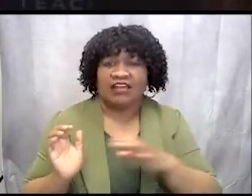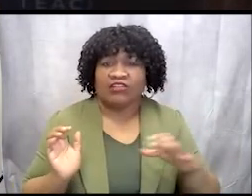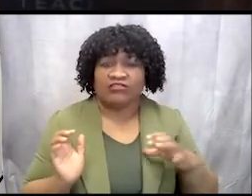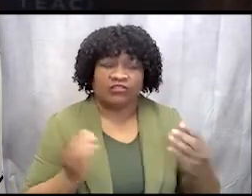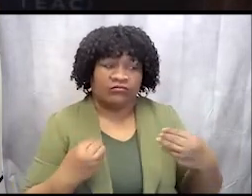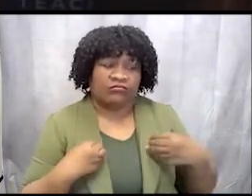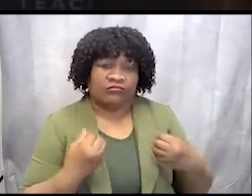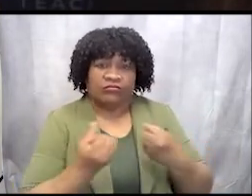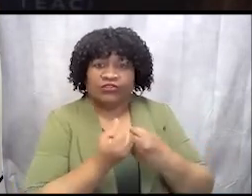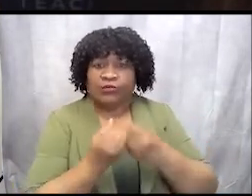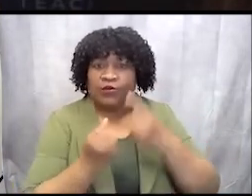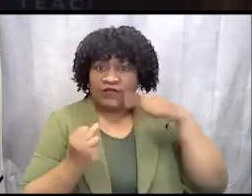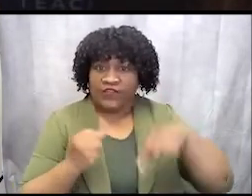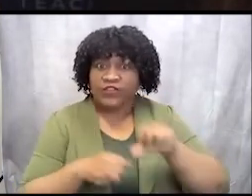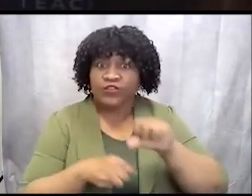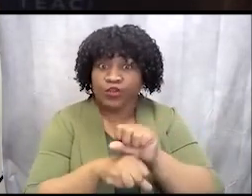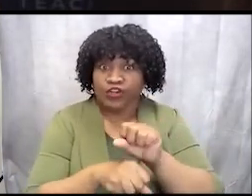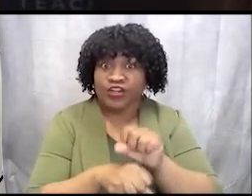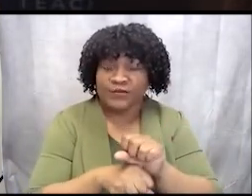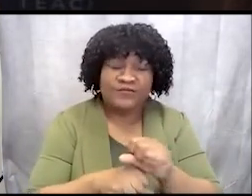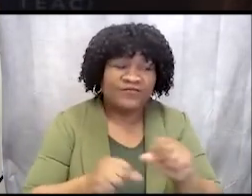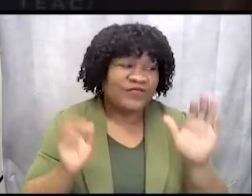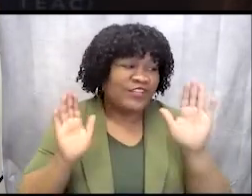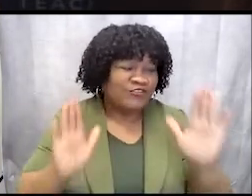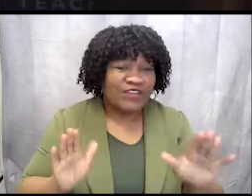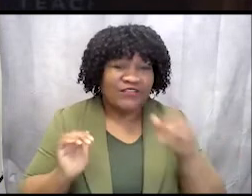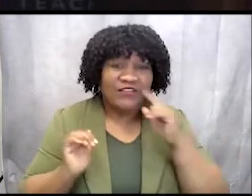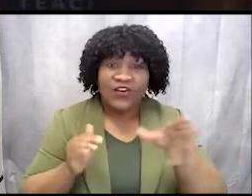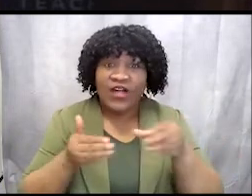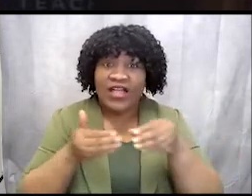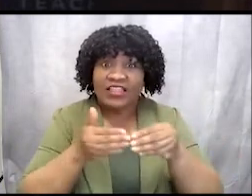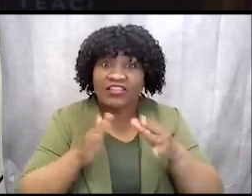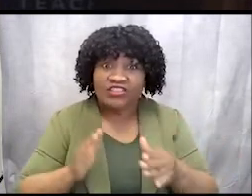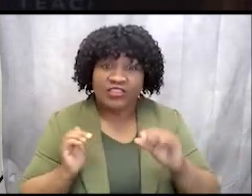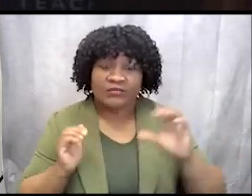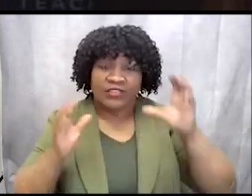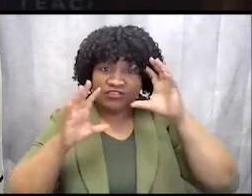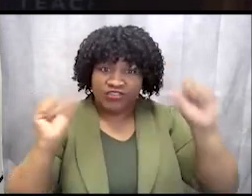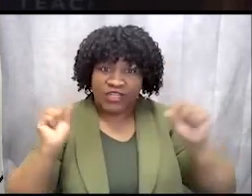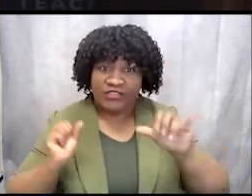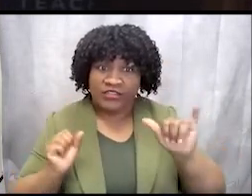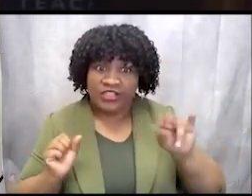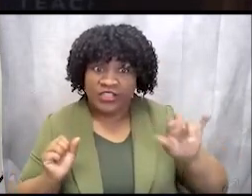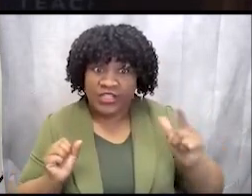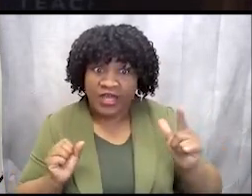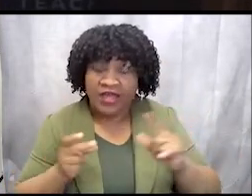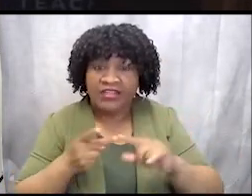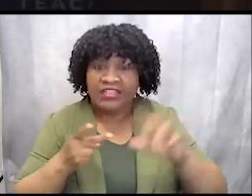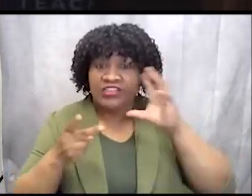and supporting this work. And we are grateful to the leadership of Chancellor Young and Chancellor Banks.